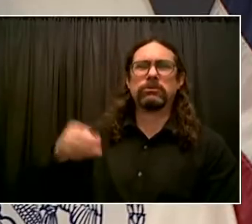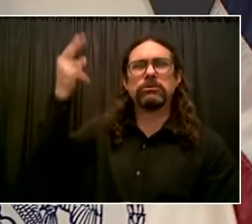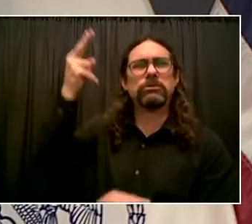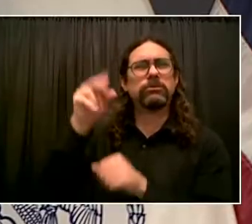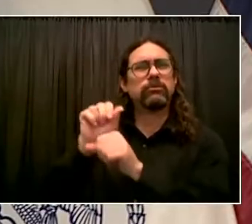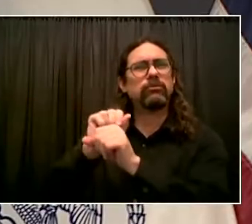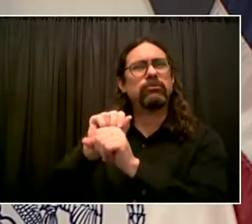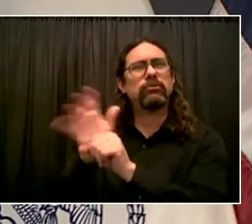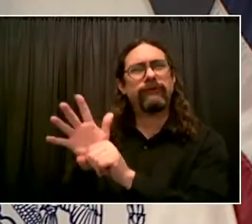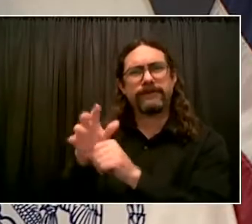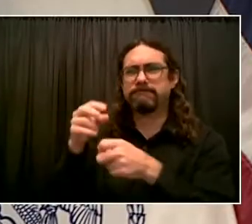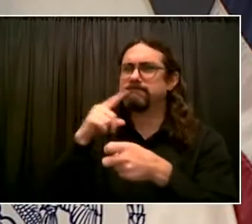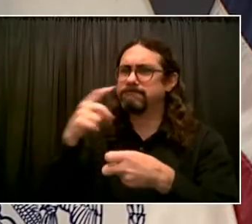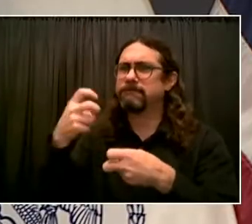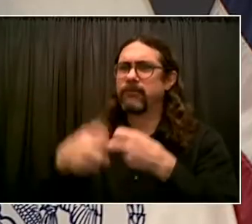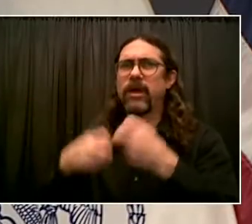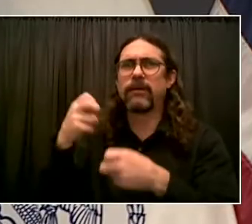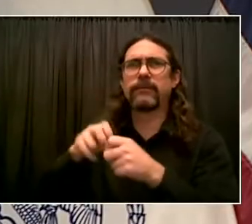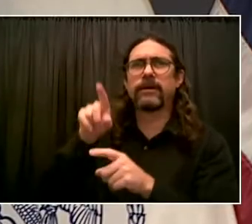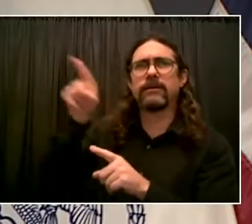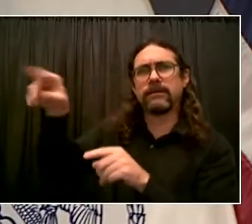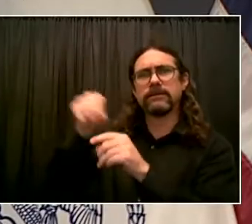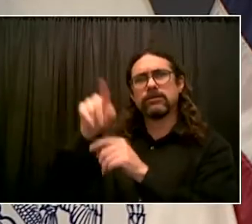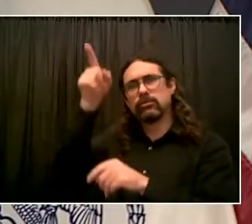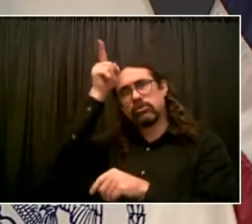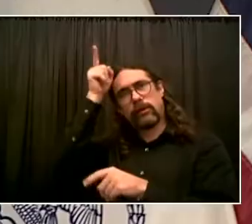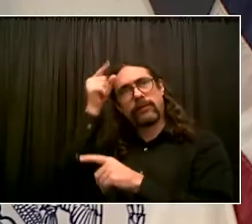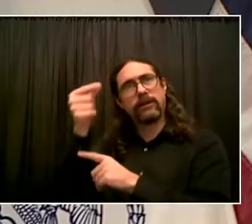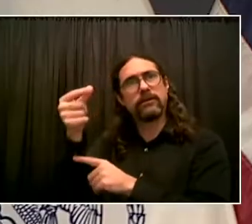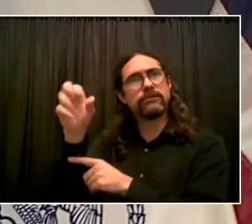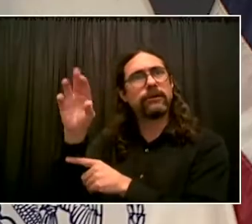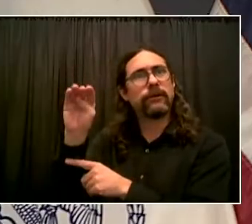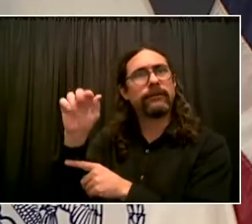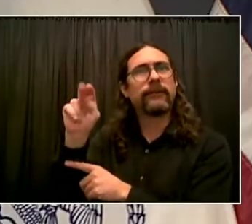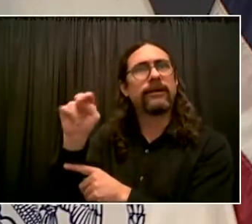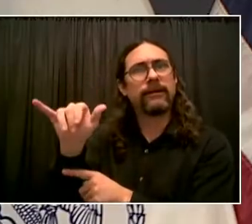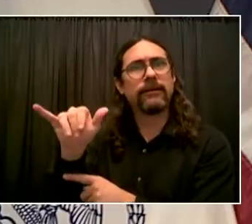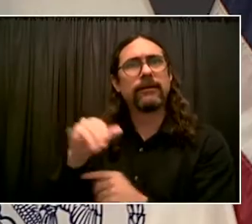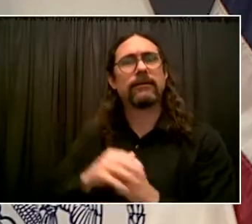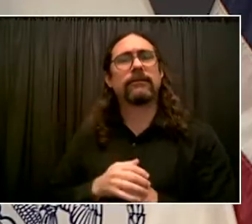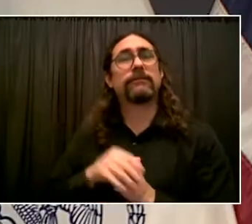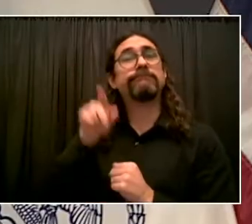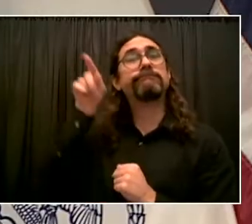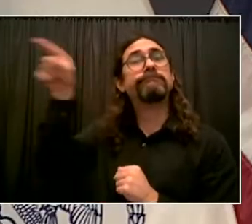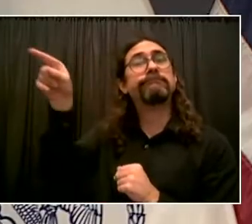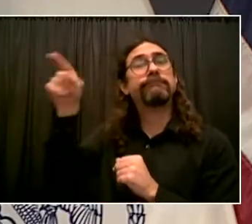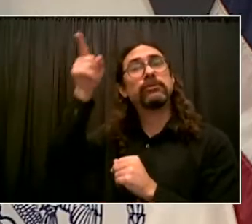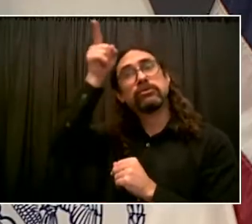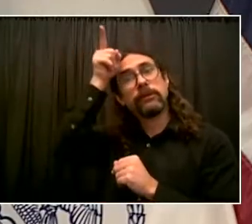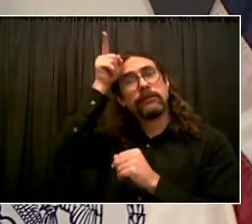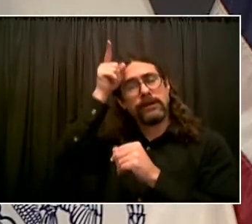TO REALLY TROUBLING PLACE SO NOW THEY ARE REINSTATING A LOT OF